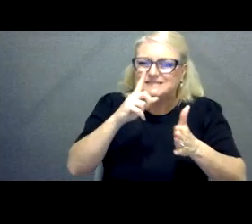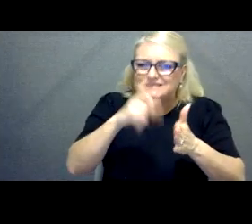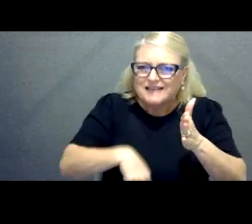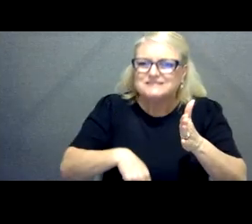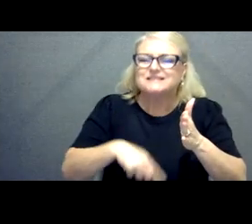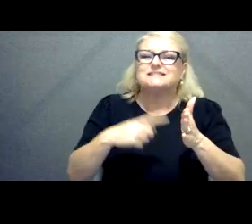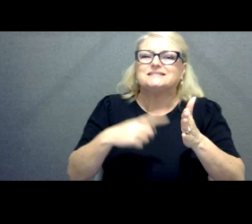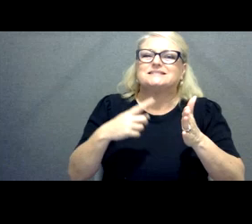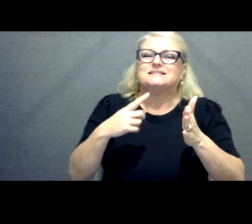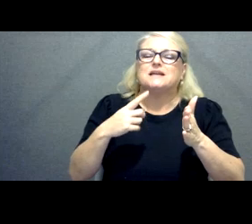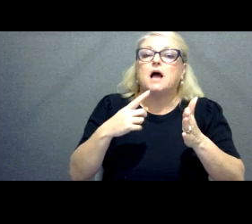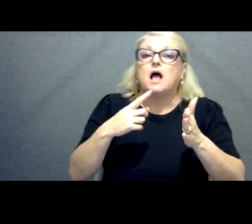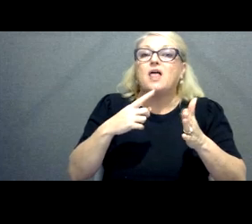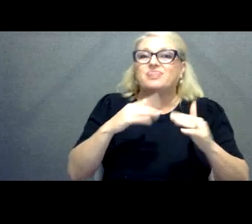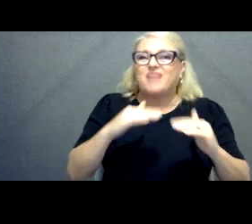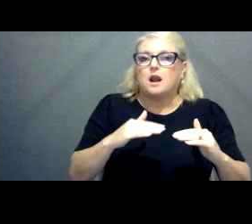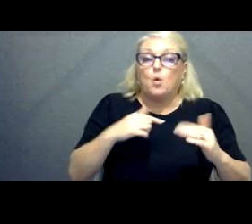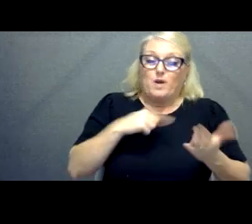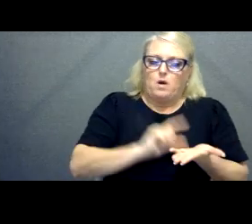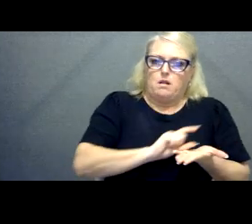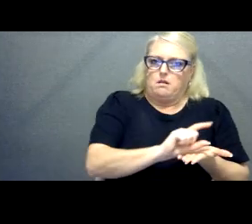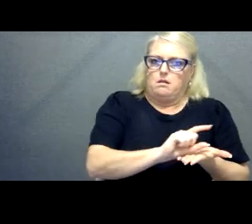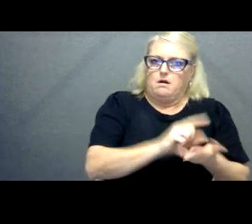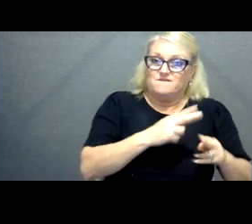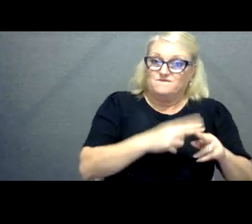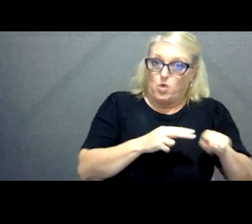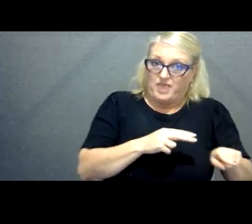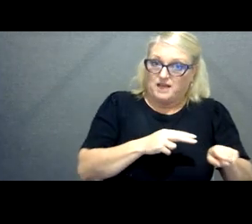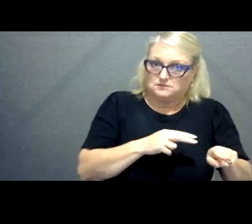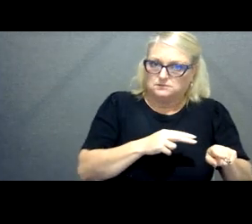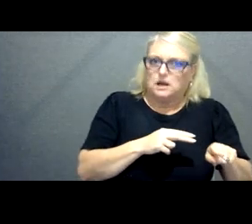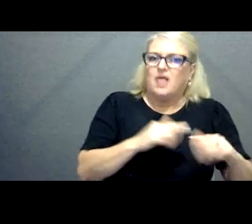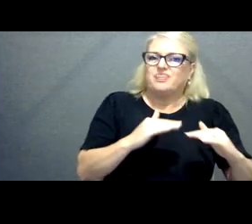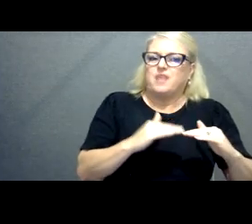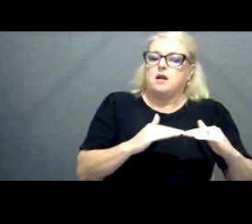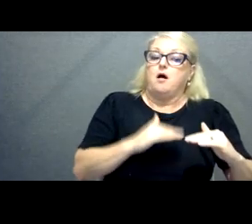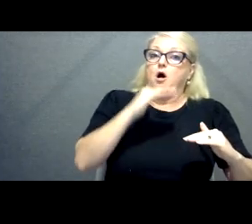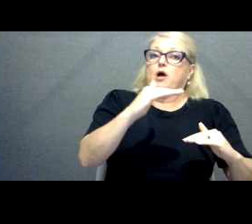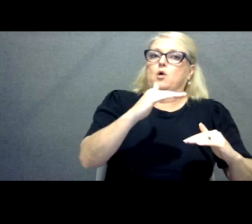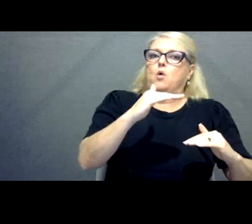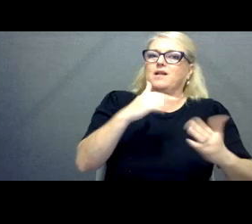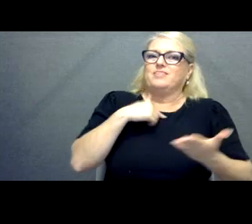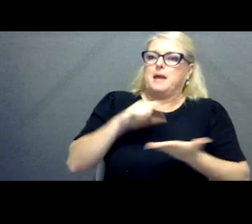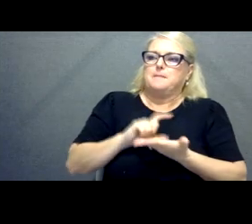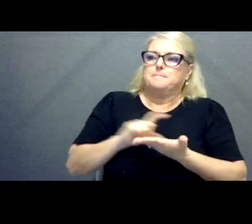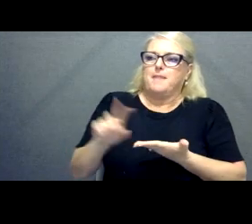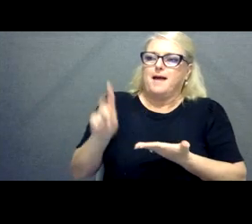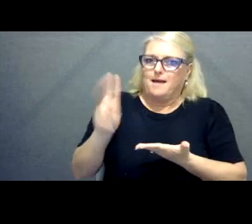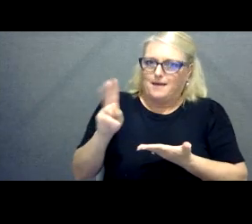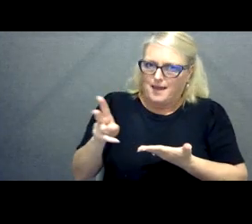proceedings first um and then at the higher Court stages another grant of aid will be considered um